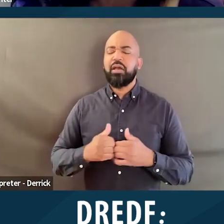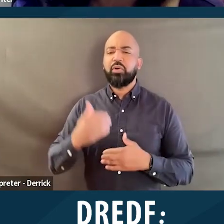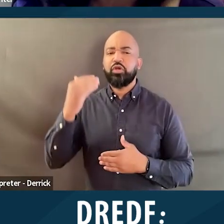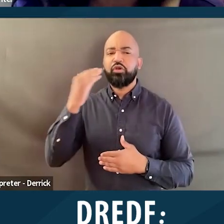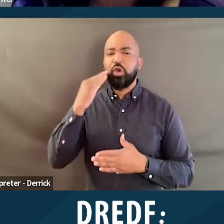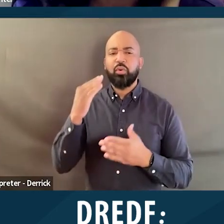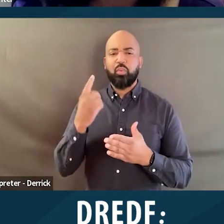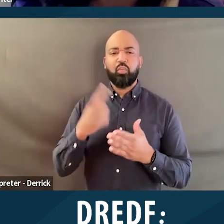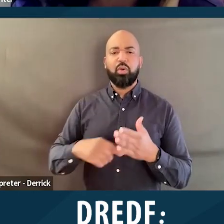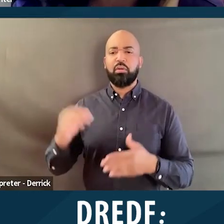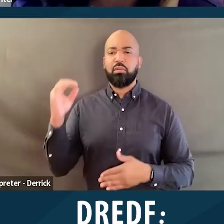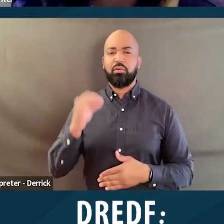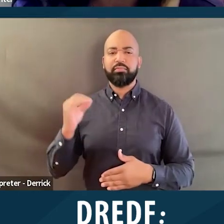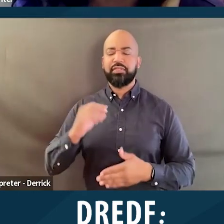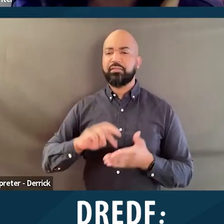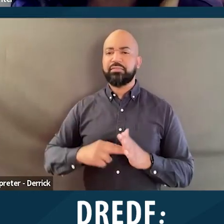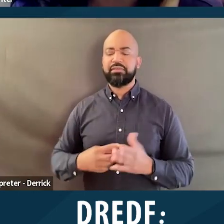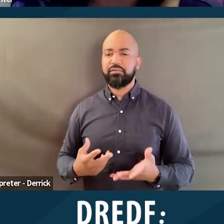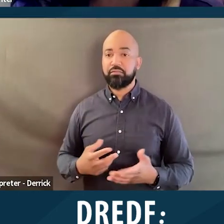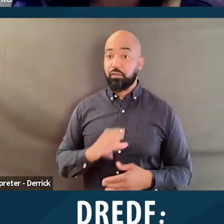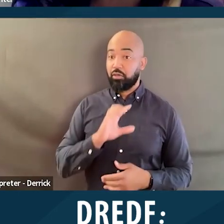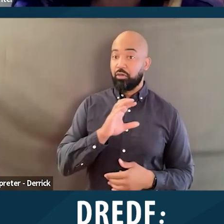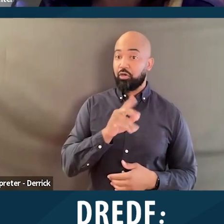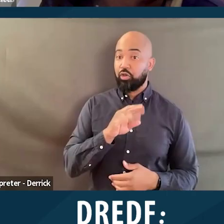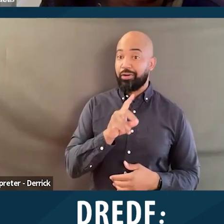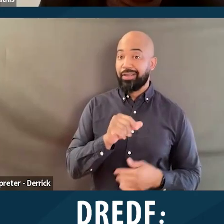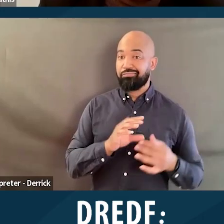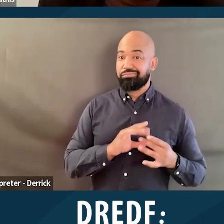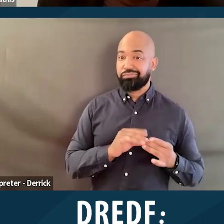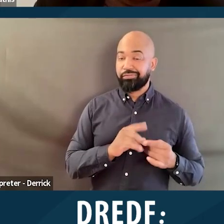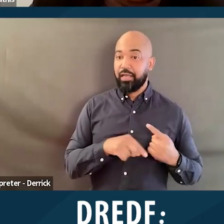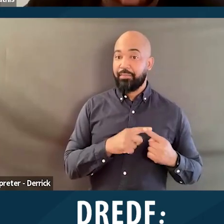And next slide. And I believe I'm turning this over to Jennifer Mathis now. Thanks so much, Claudia. So, how do we know what Olmstead means? Claudia talked